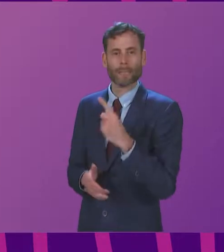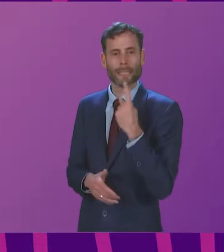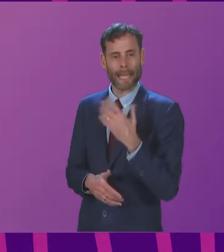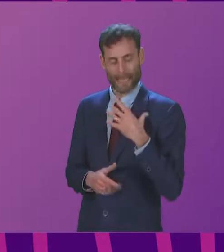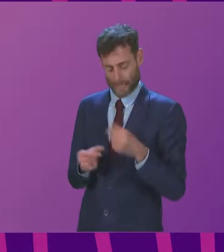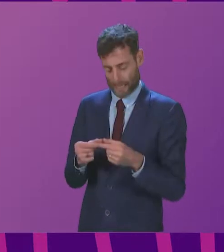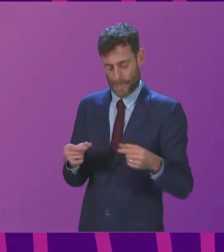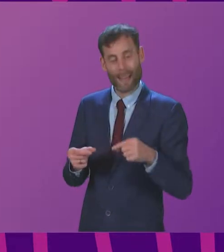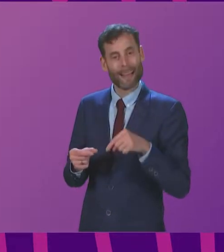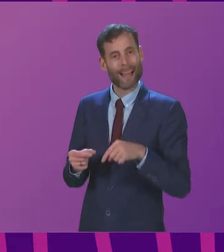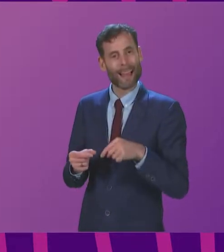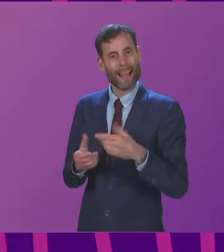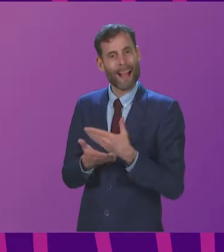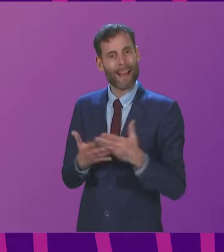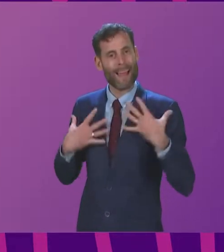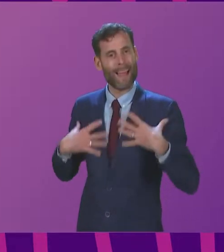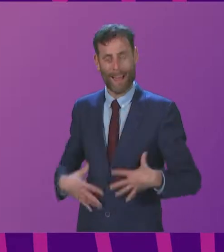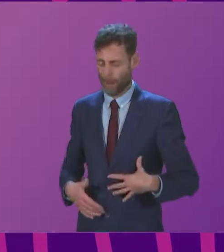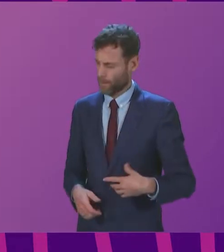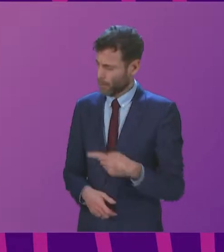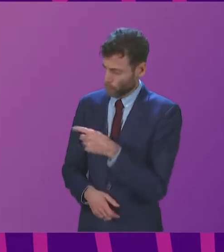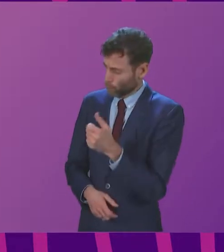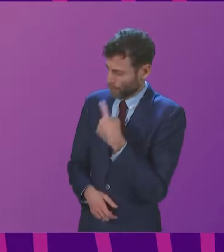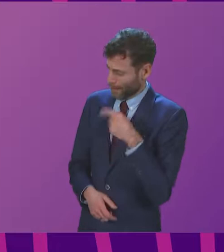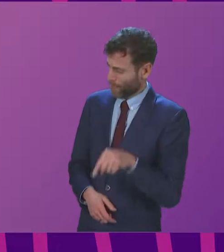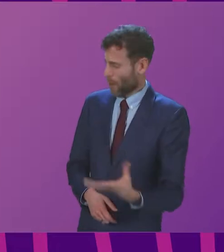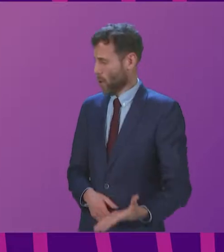we are in this position because the Government could not accept that it was wrong and move in